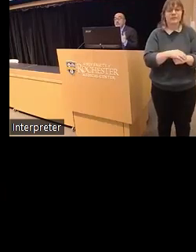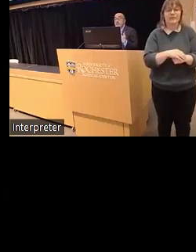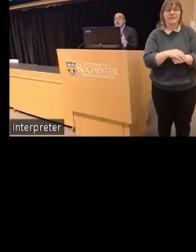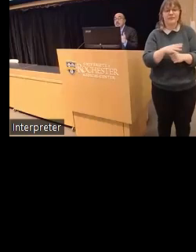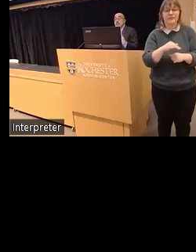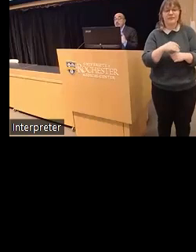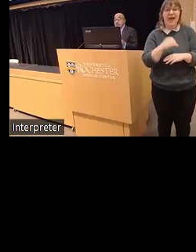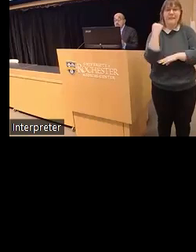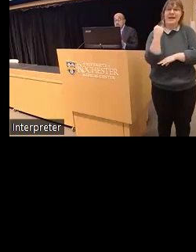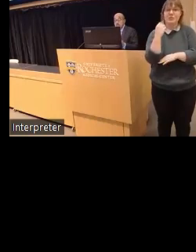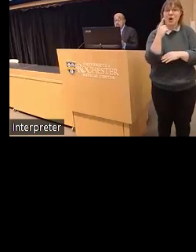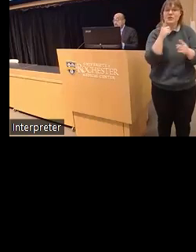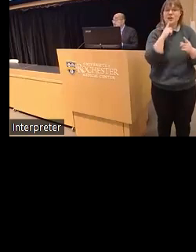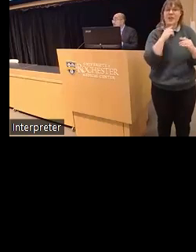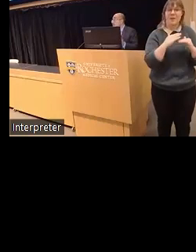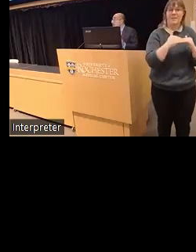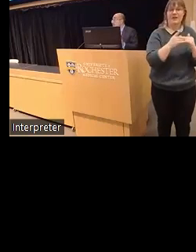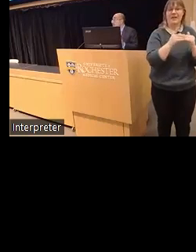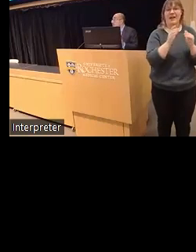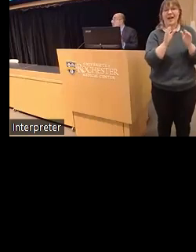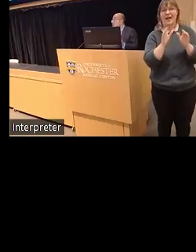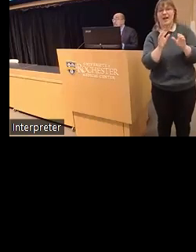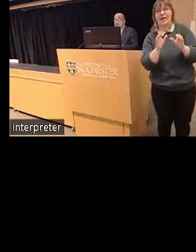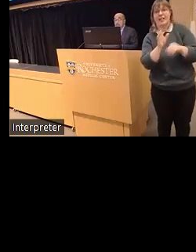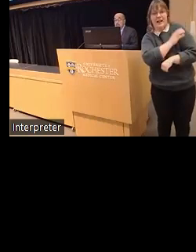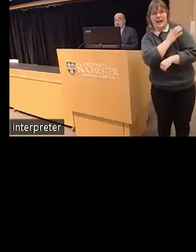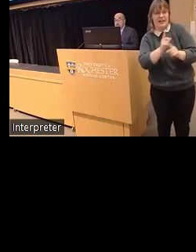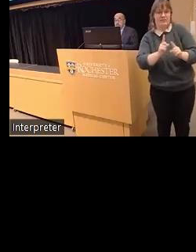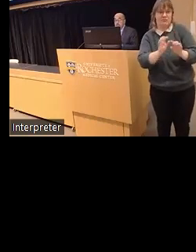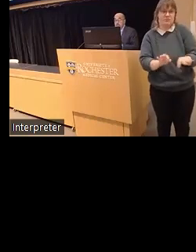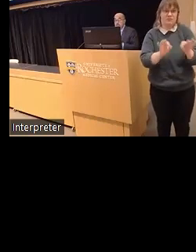minimal clinically important difference benchmarks which are standardized benchmarks in the field um